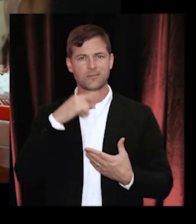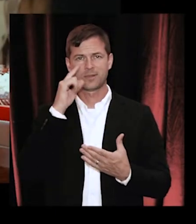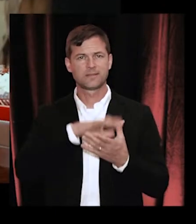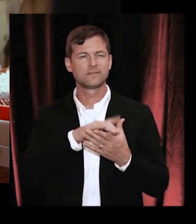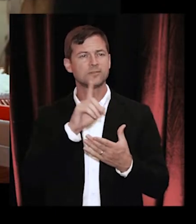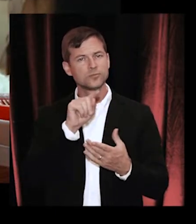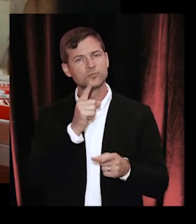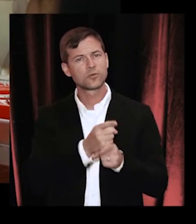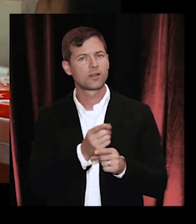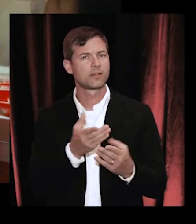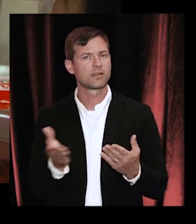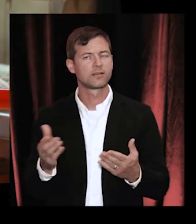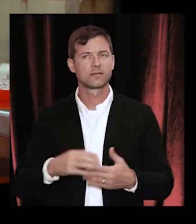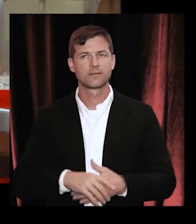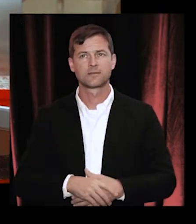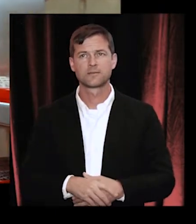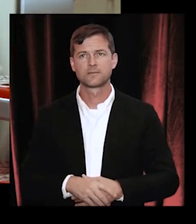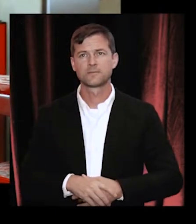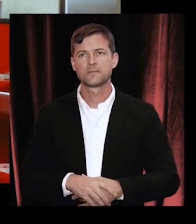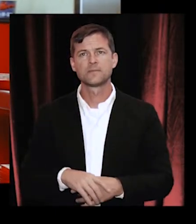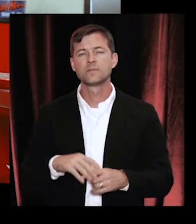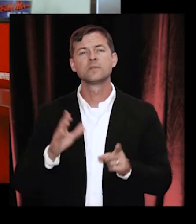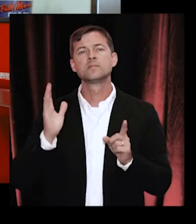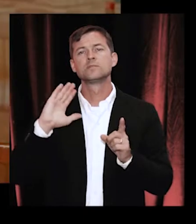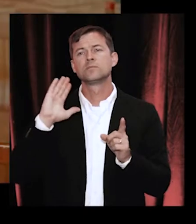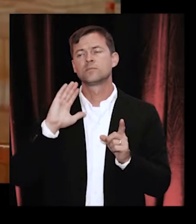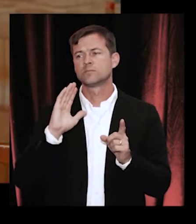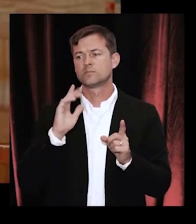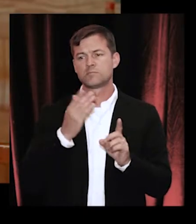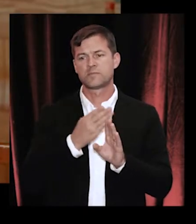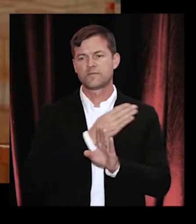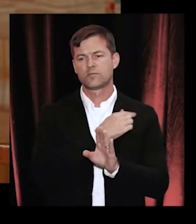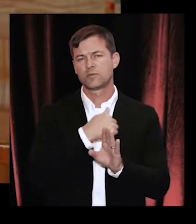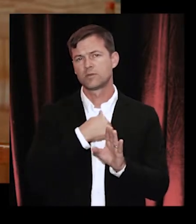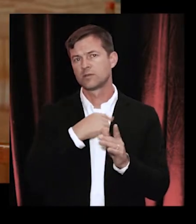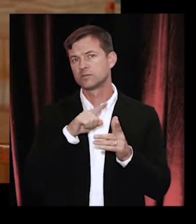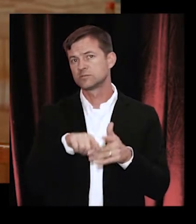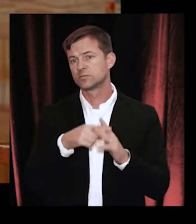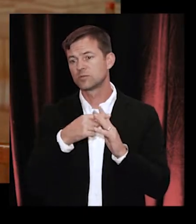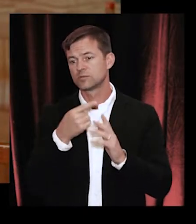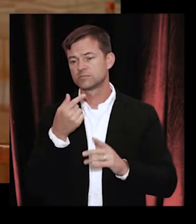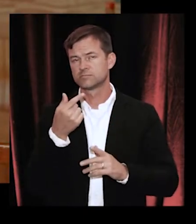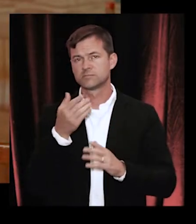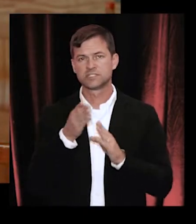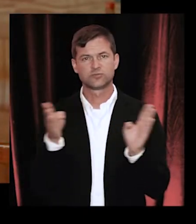Before I started being a GM here, I was told that we did have some kids from